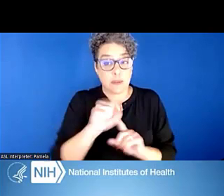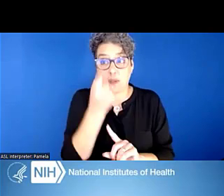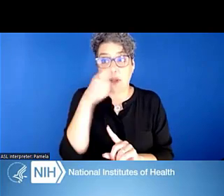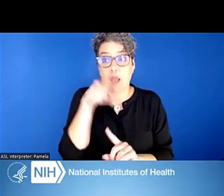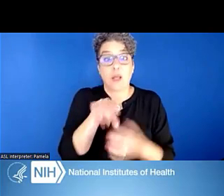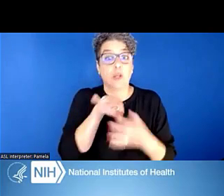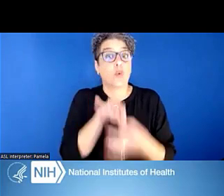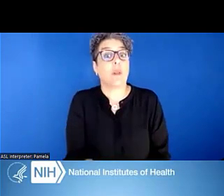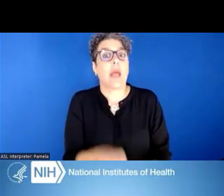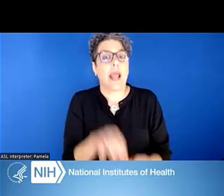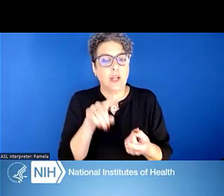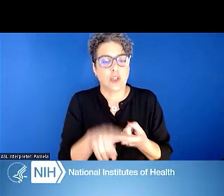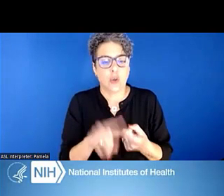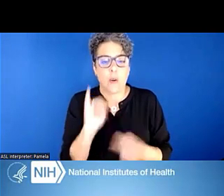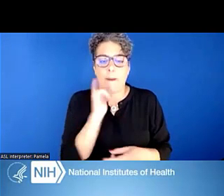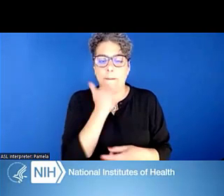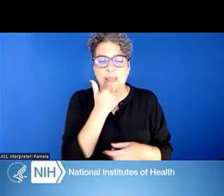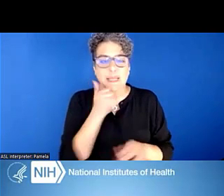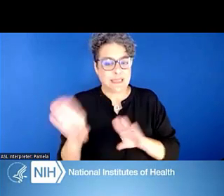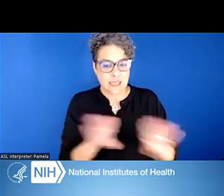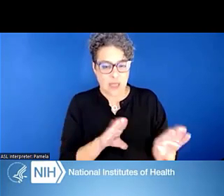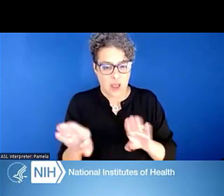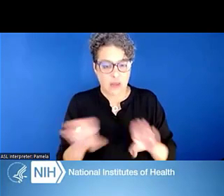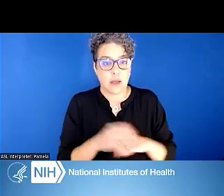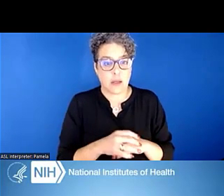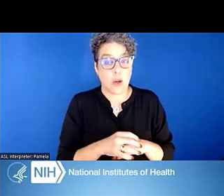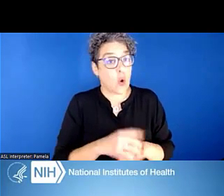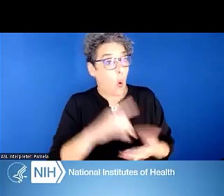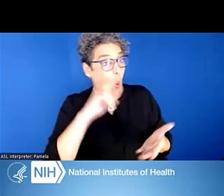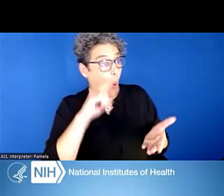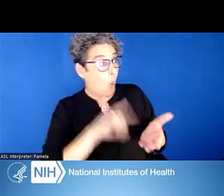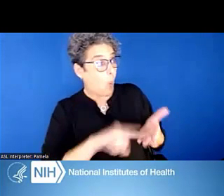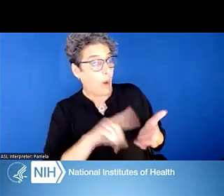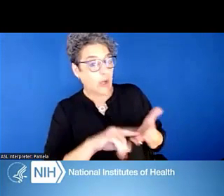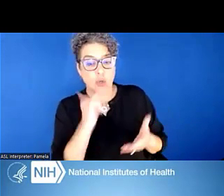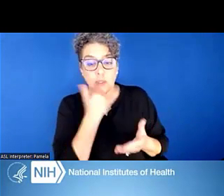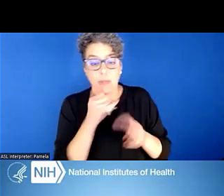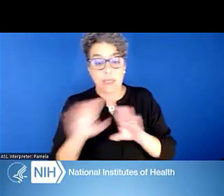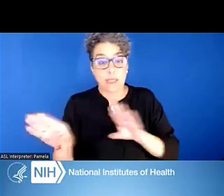So as Ranjini mentioned, research misconduct findings are made against individuals,